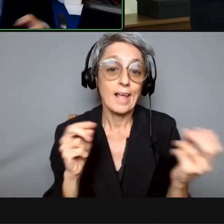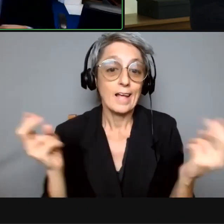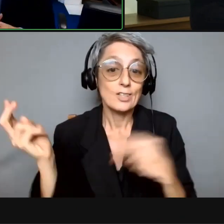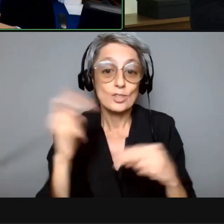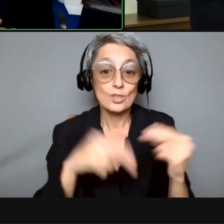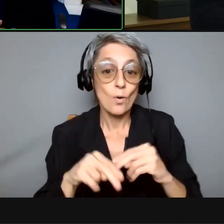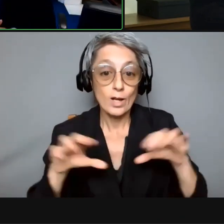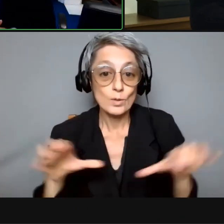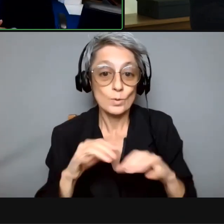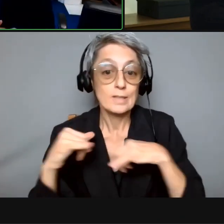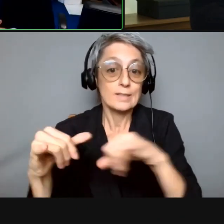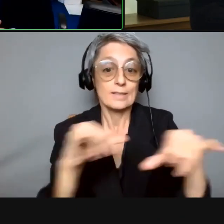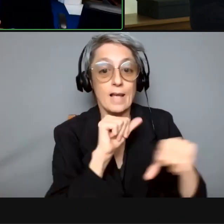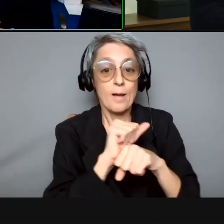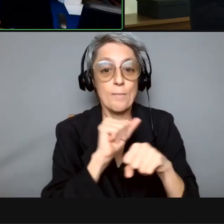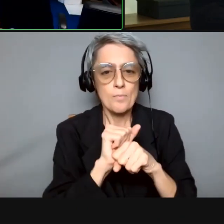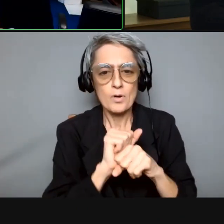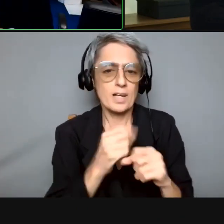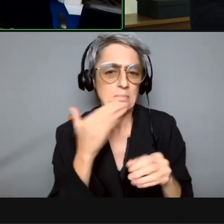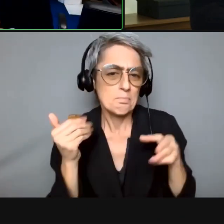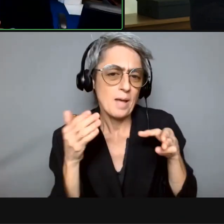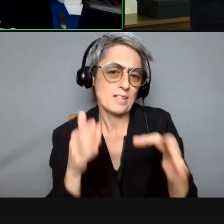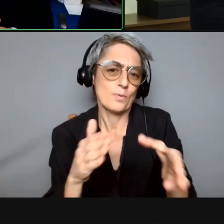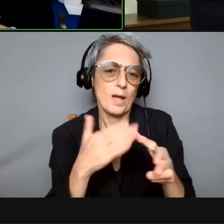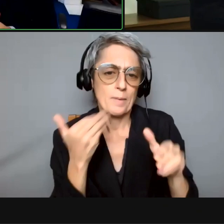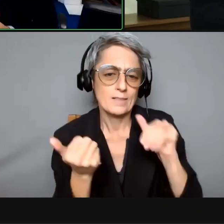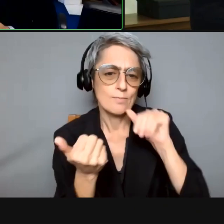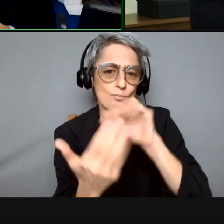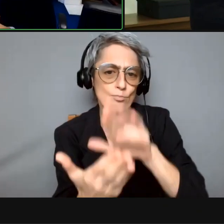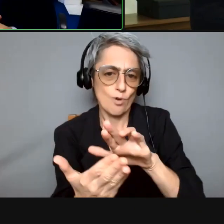that we're going back a little bit.